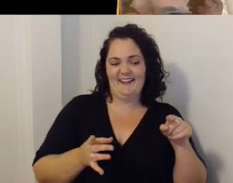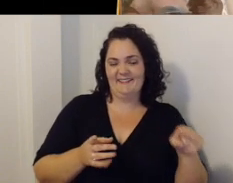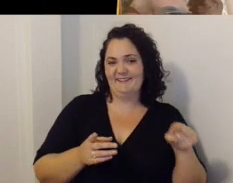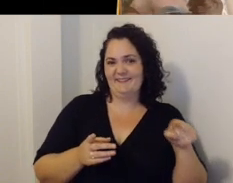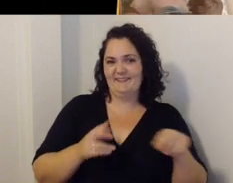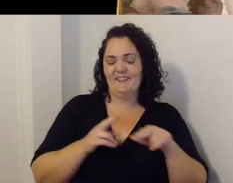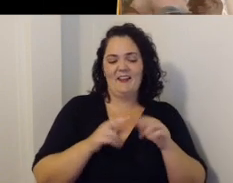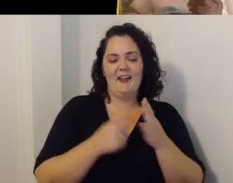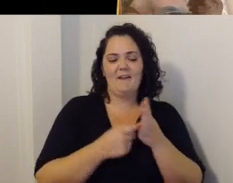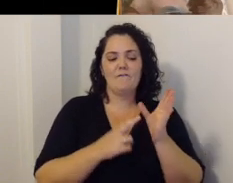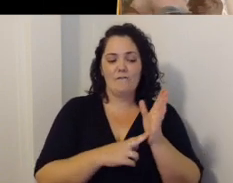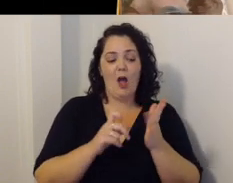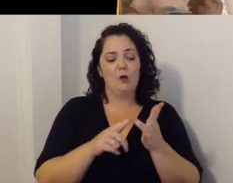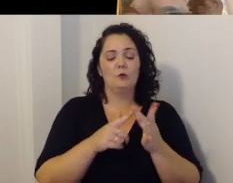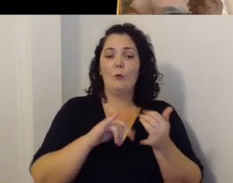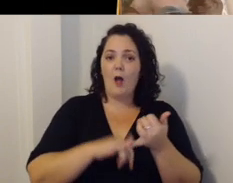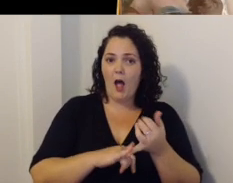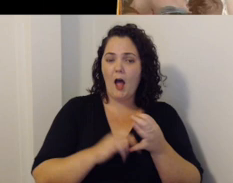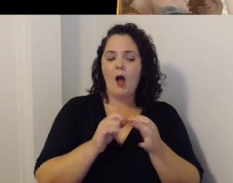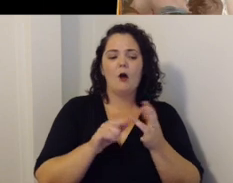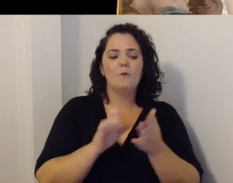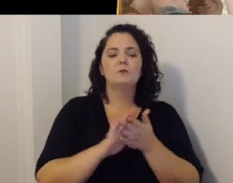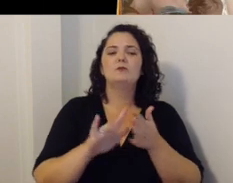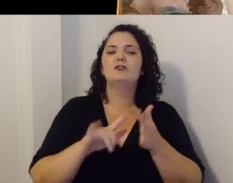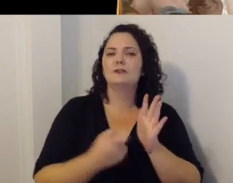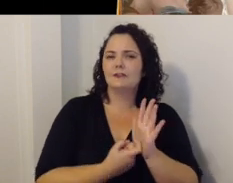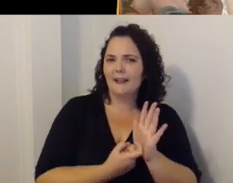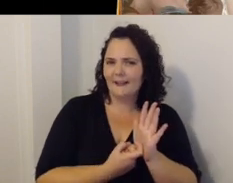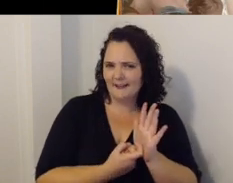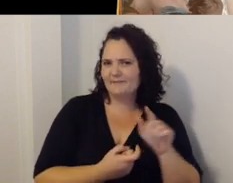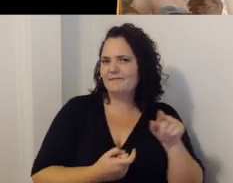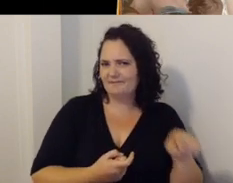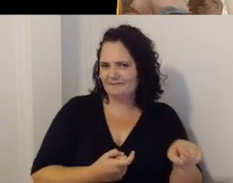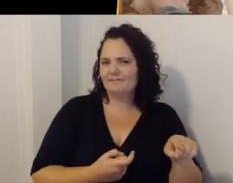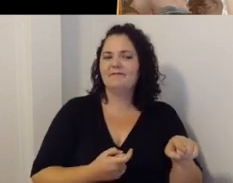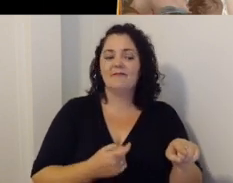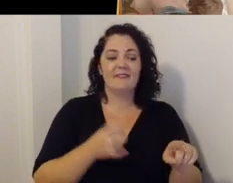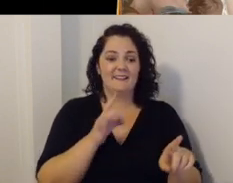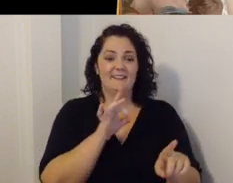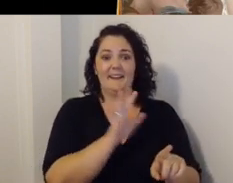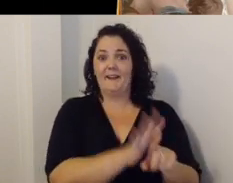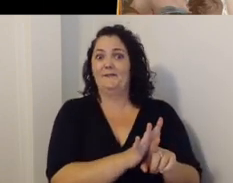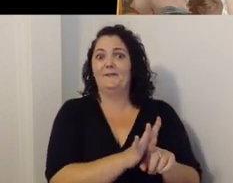really beautiful painting by Francois Boucher and Boucher is an artist who uh whose work